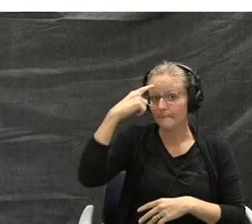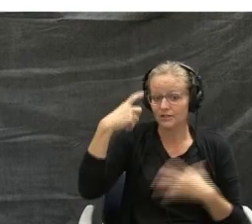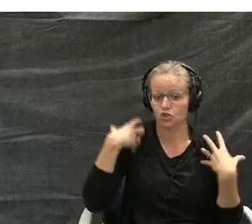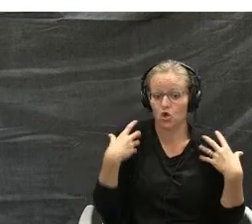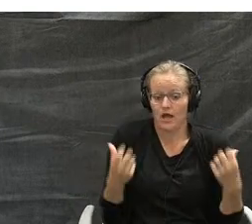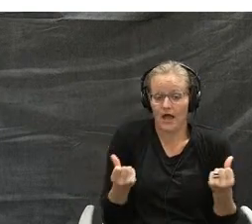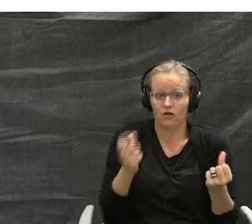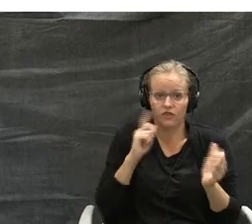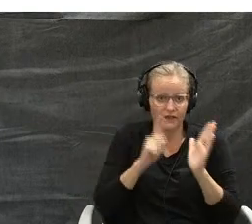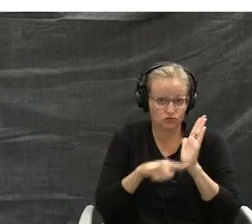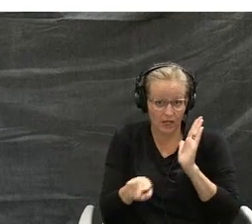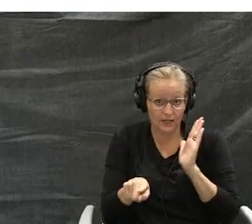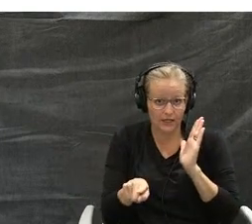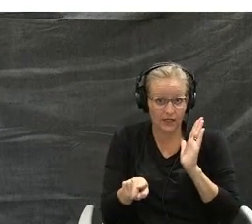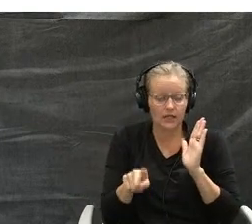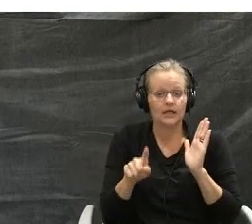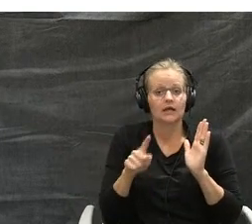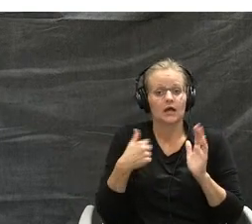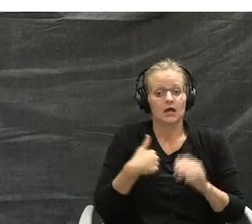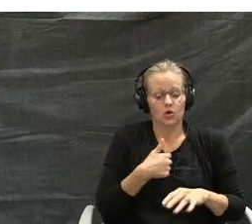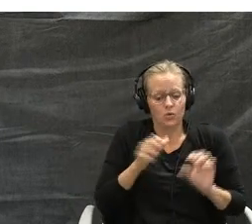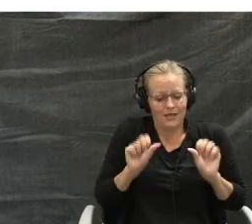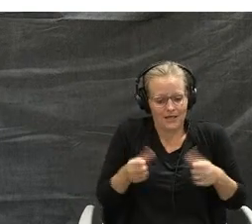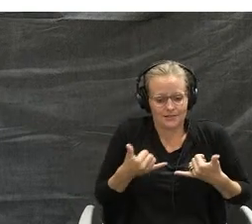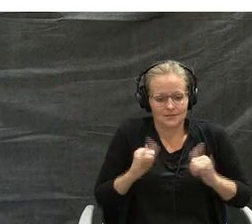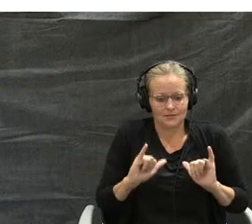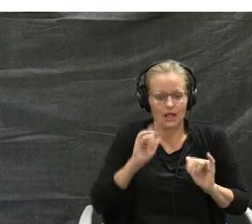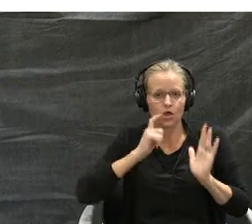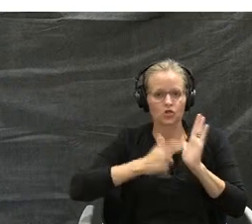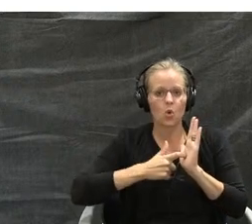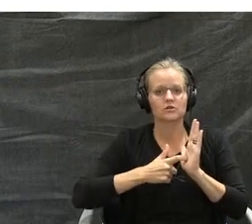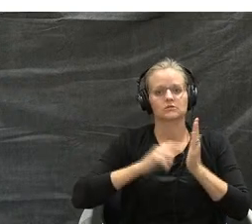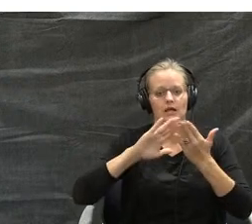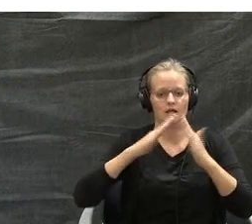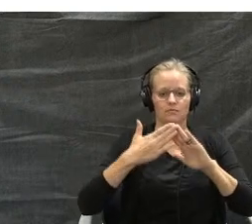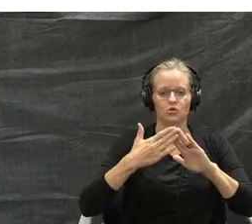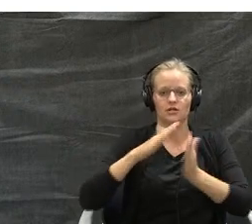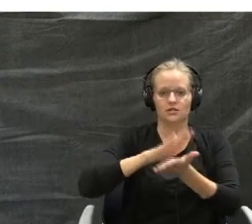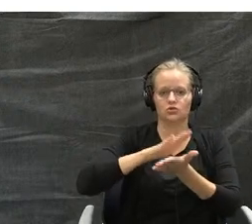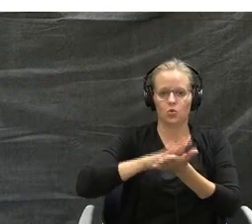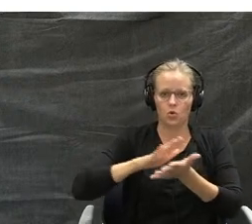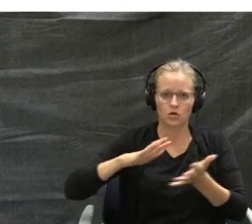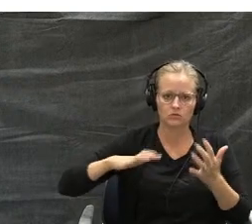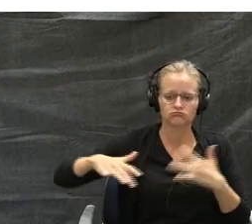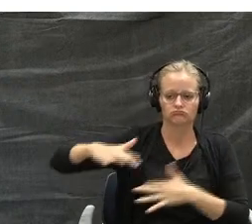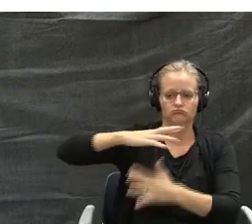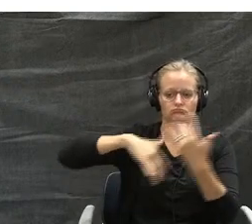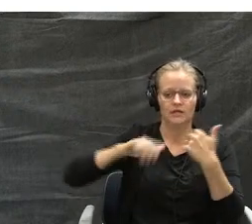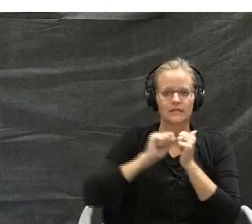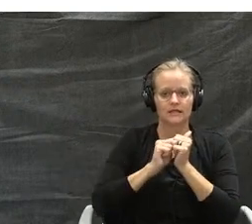away. To reiterate that we are still a school community. My hope is that this reduces the number of students congregating